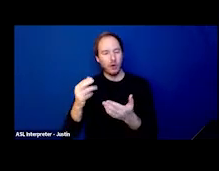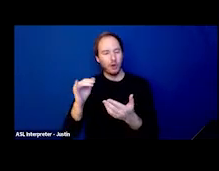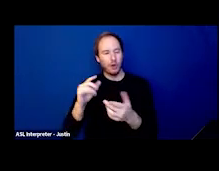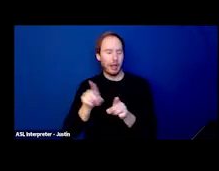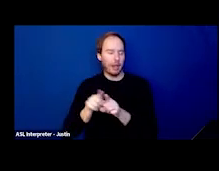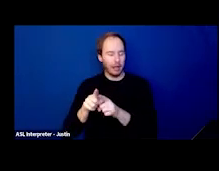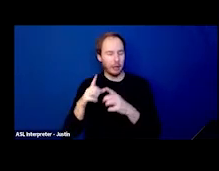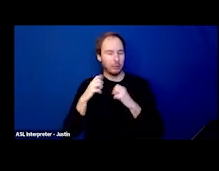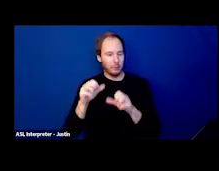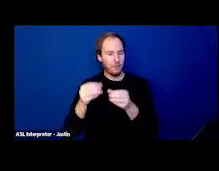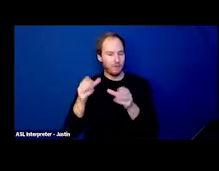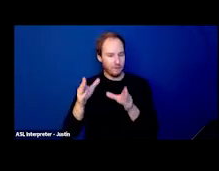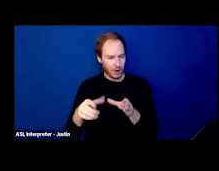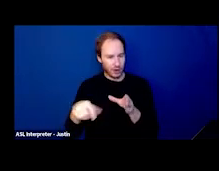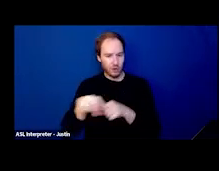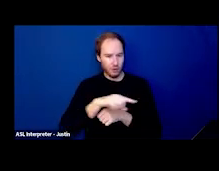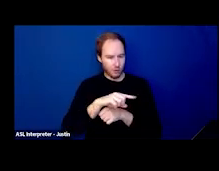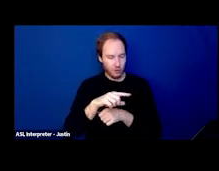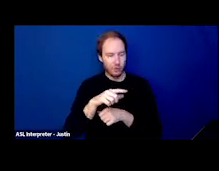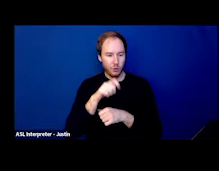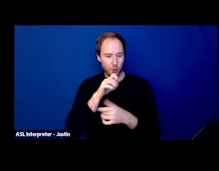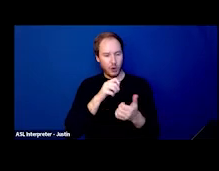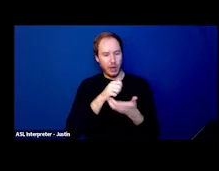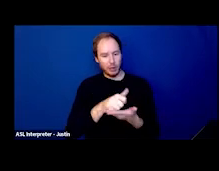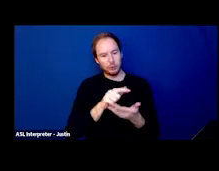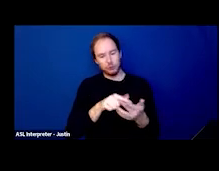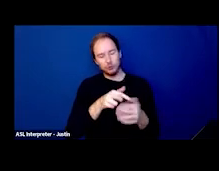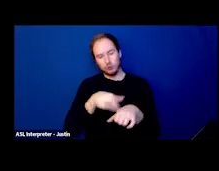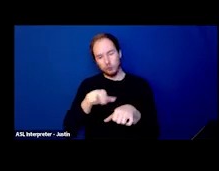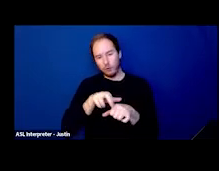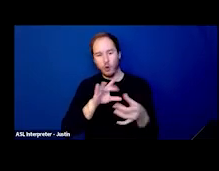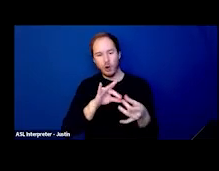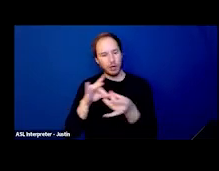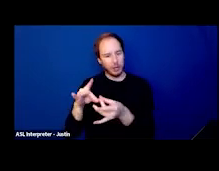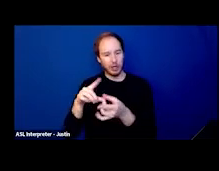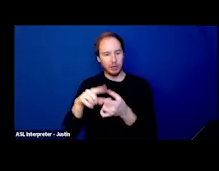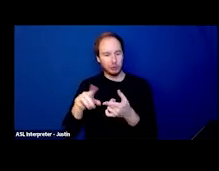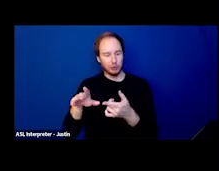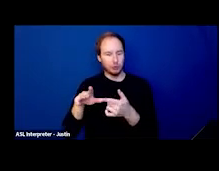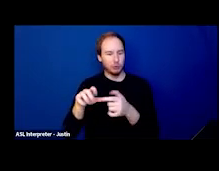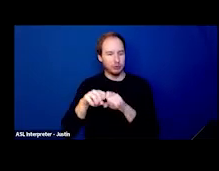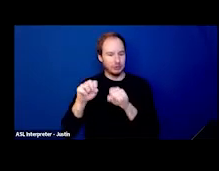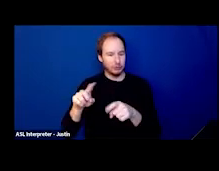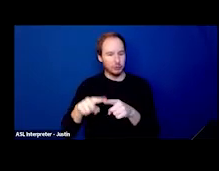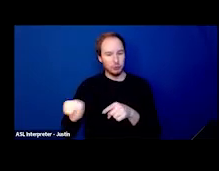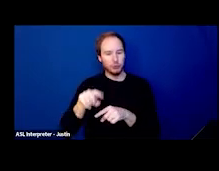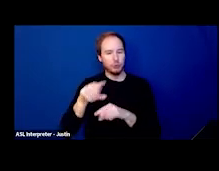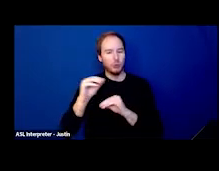for those of you who are connecting your providers and your systems of care to the homeless response system as well.